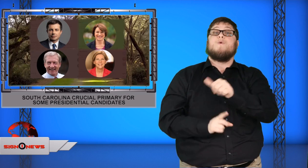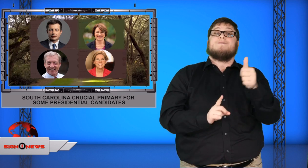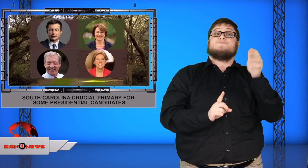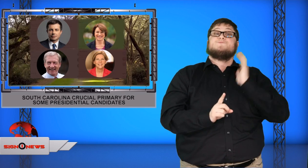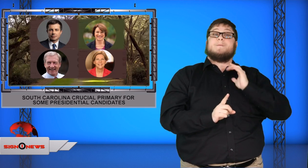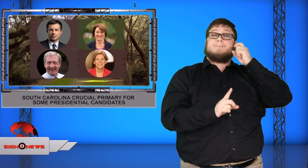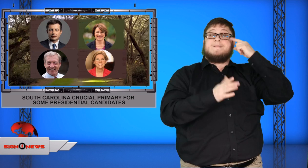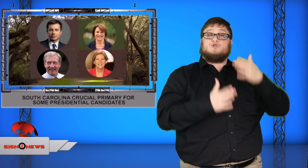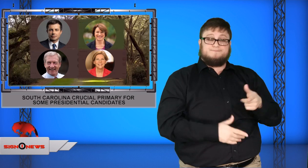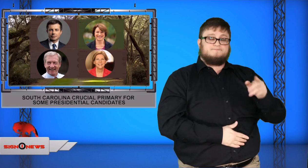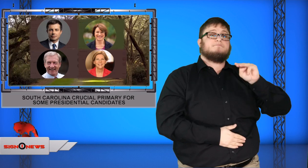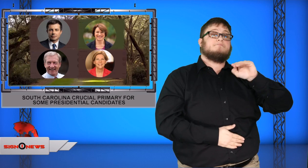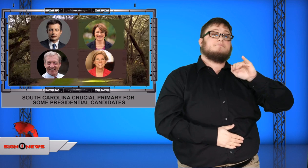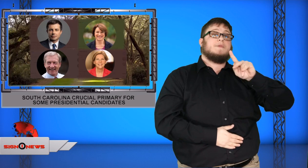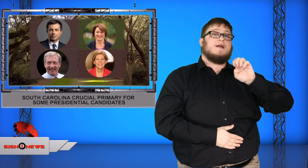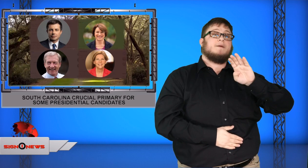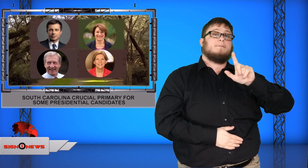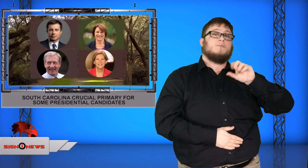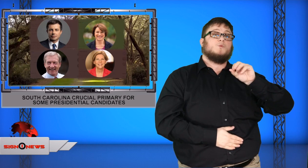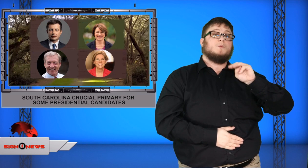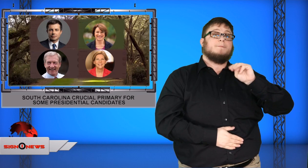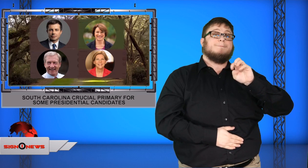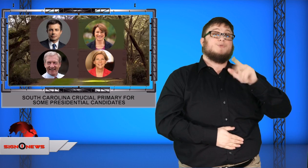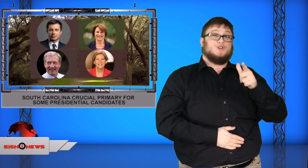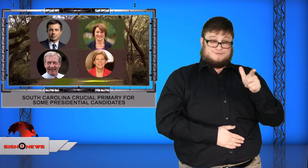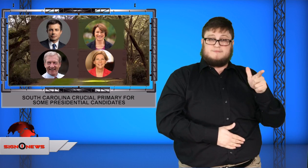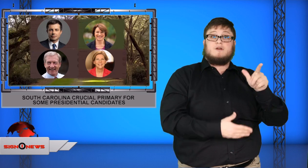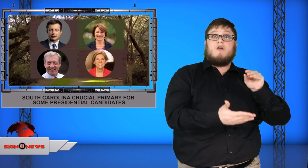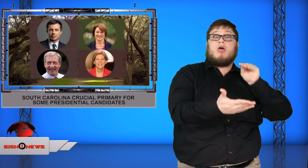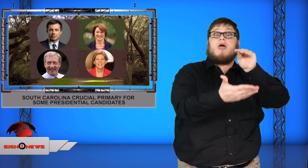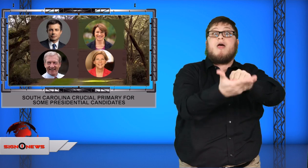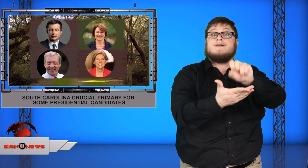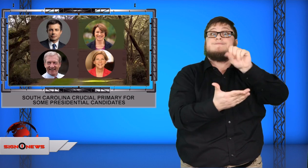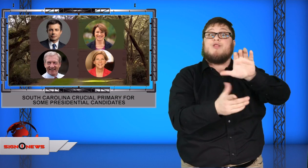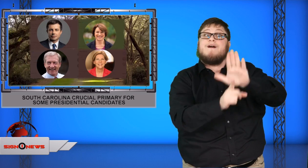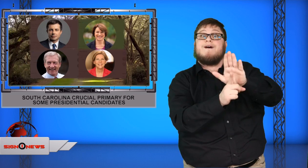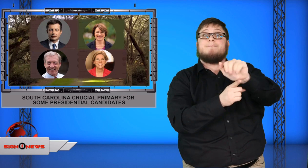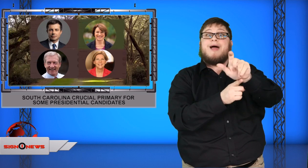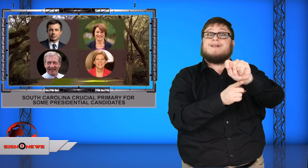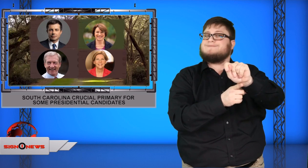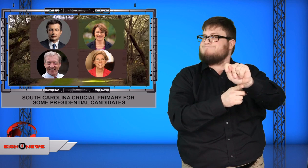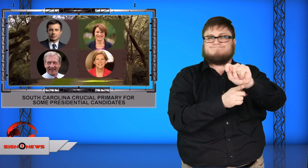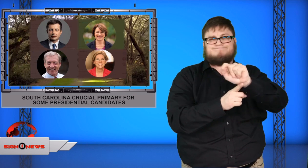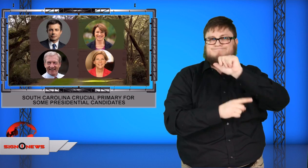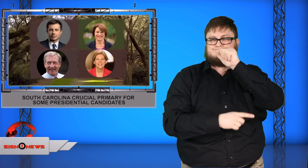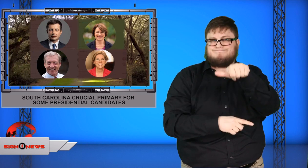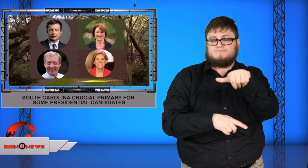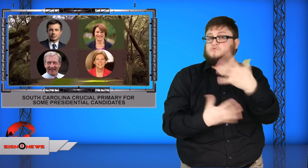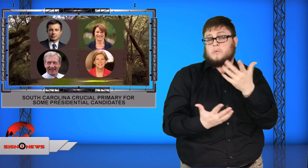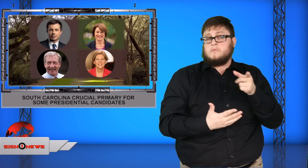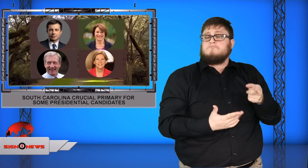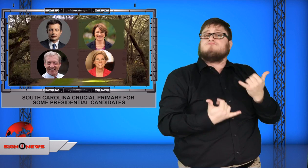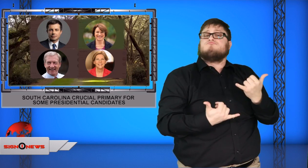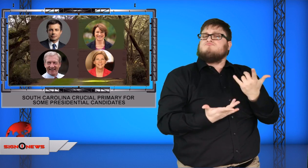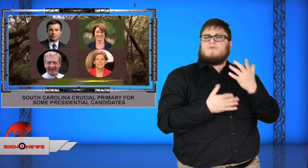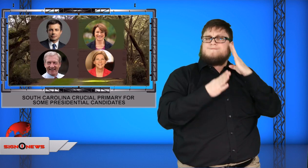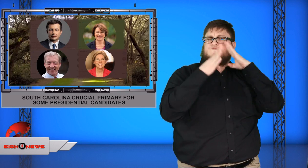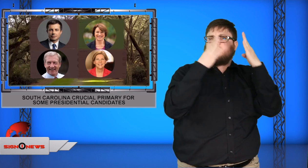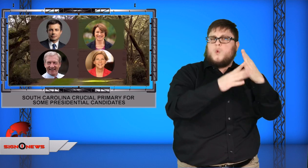Another former mayor Mike Bloomberg isn't on the ballot in South Carolina, focusing